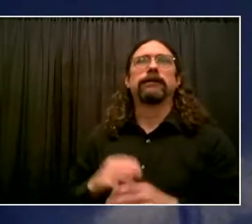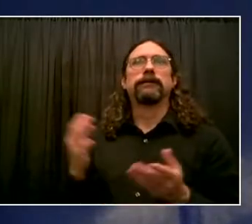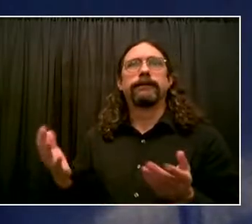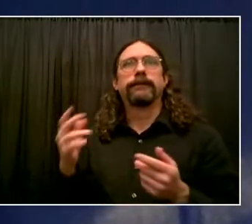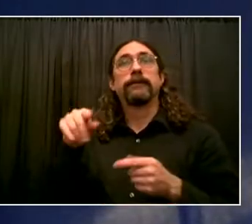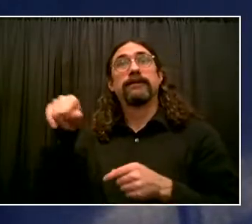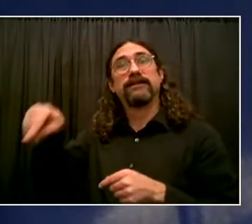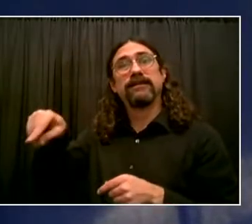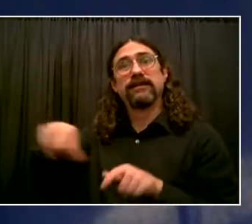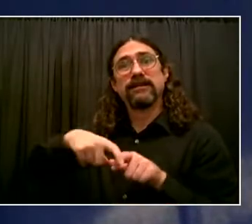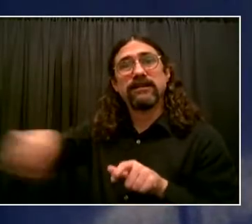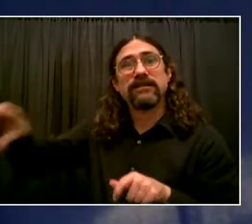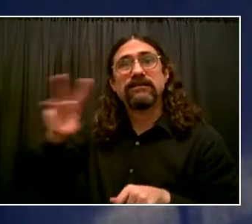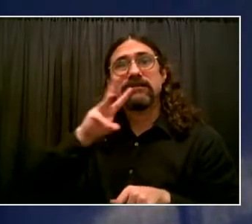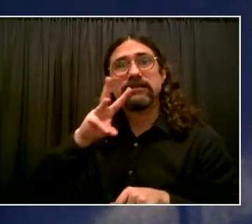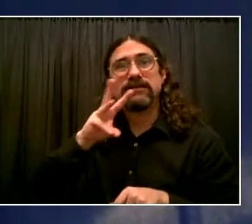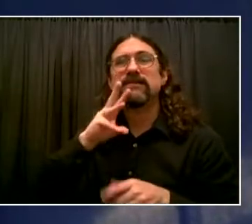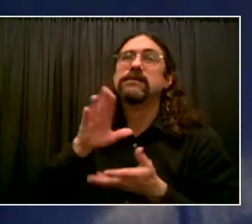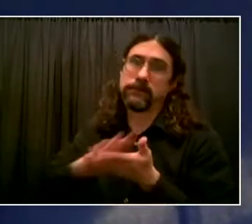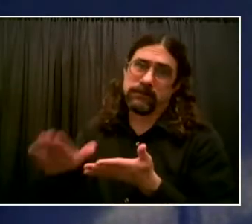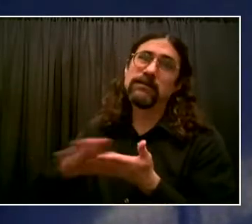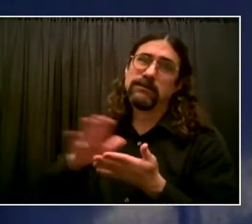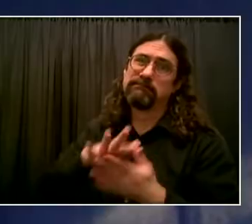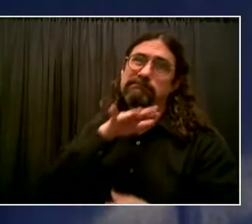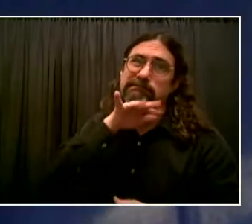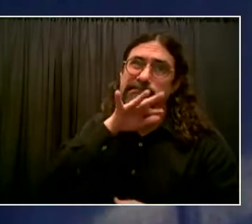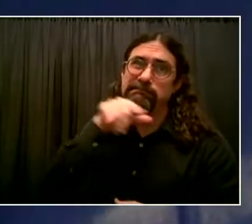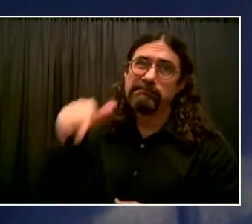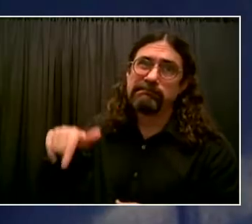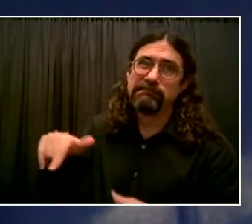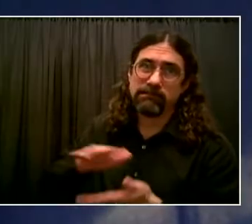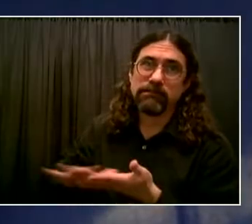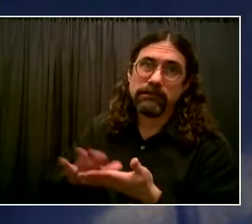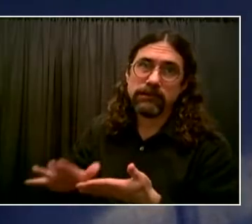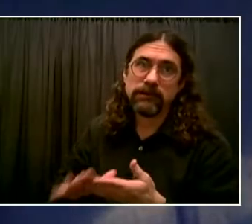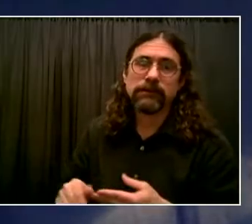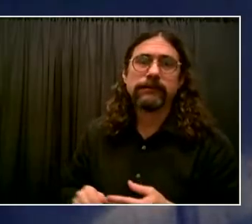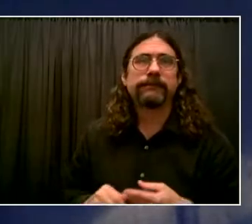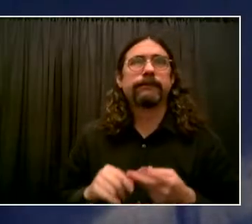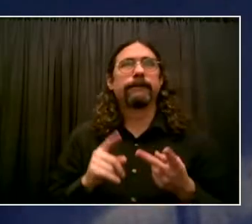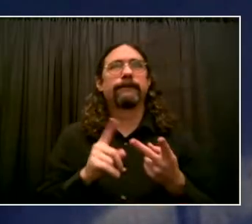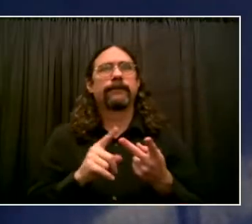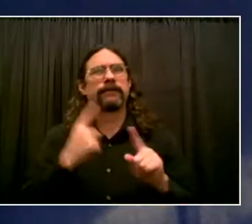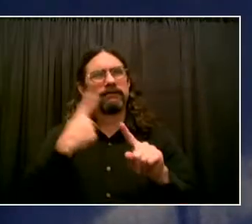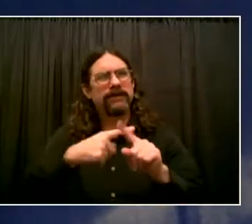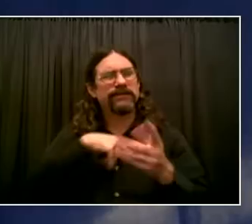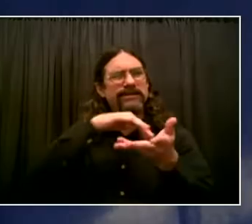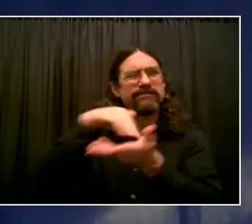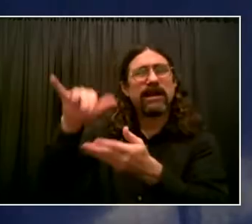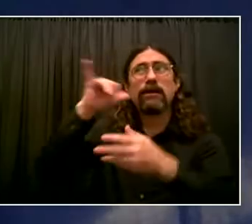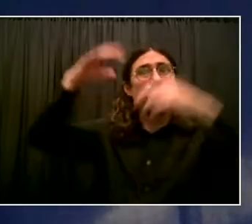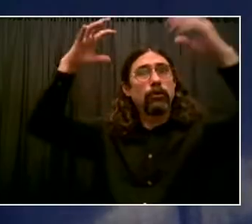ENVIRONMENTAL SUSTAINABILITY AND THE CLEAN UP OF THE GOWANUS CANAL AND A